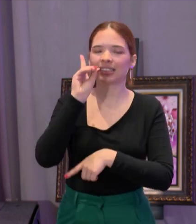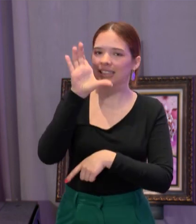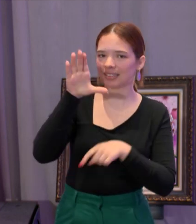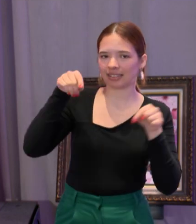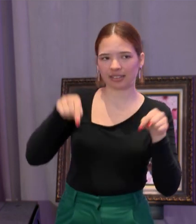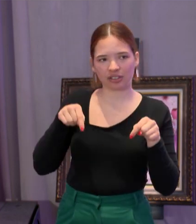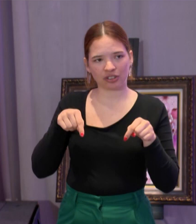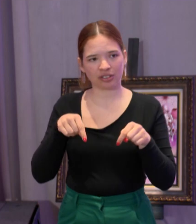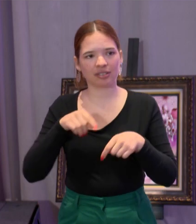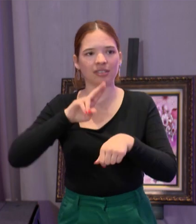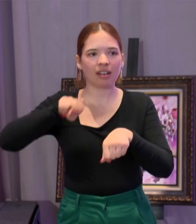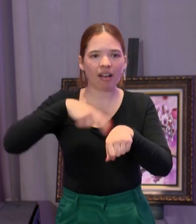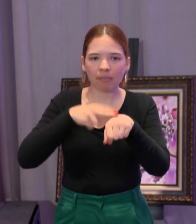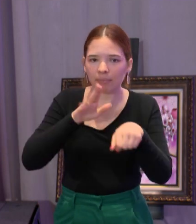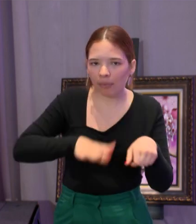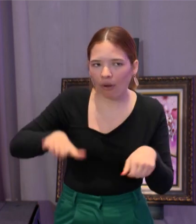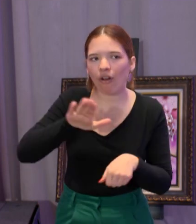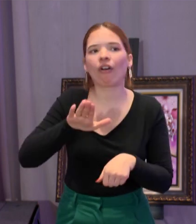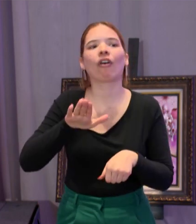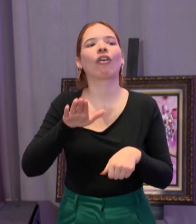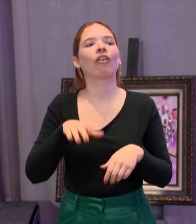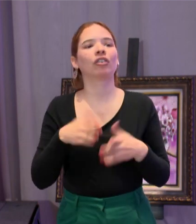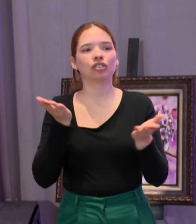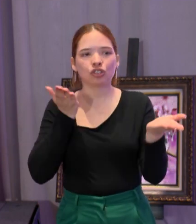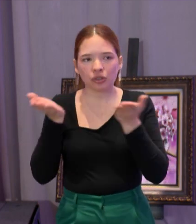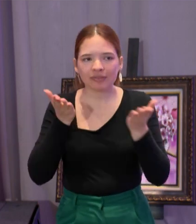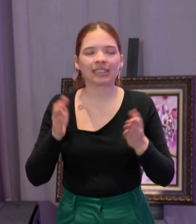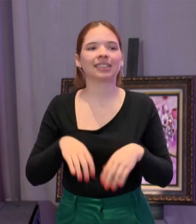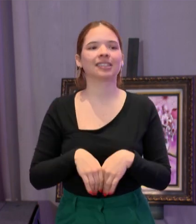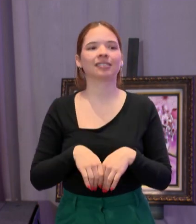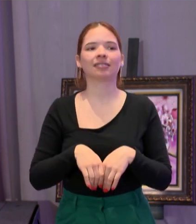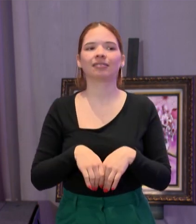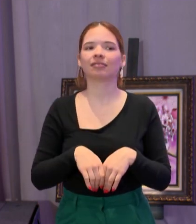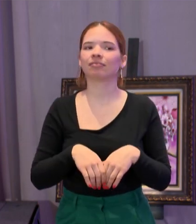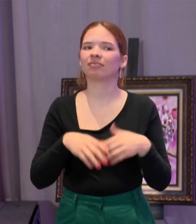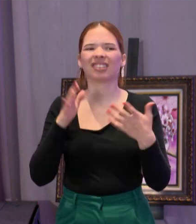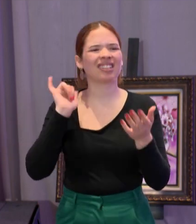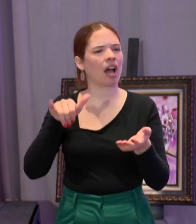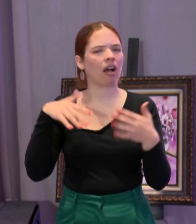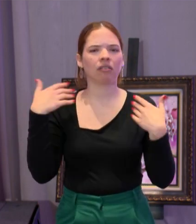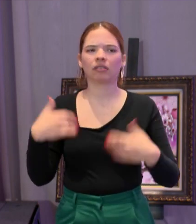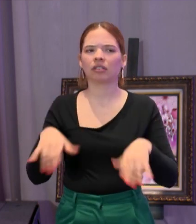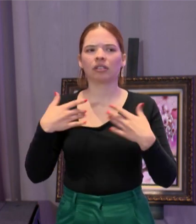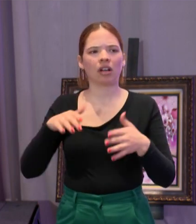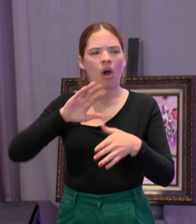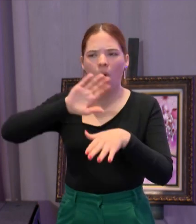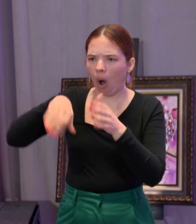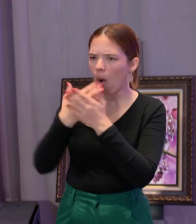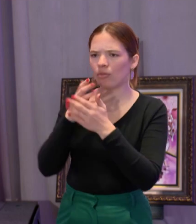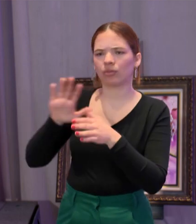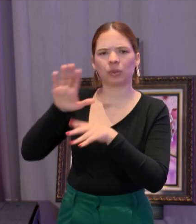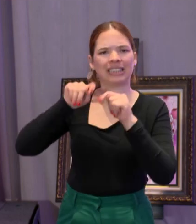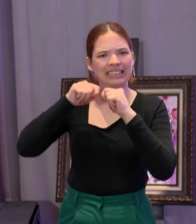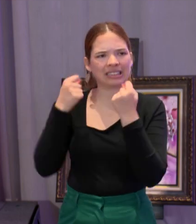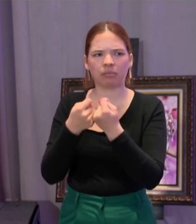PARK SERVICE; AND THE ENTIRE TEAM LED BY DIANA MAYHEW, AND